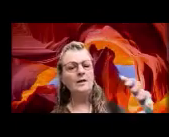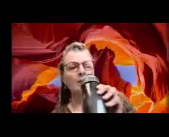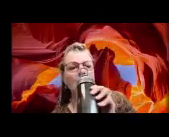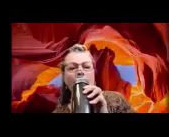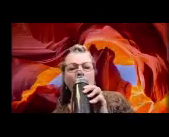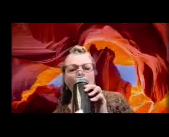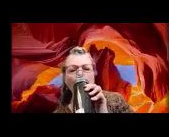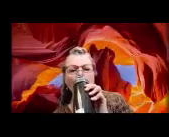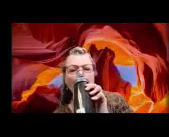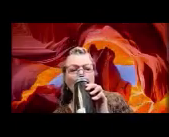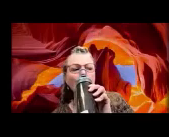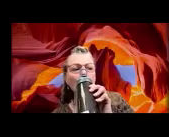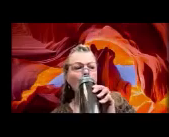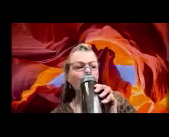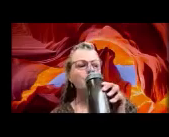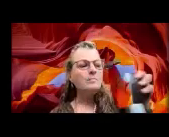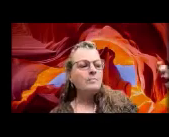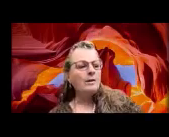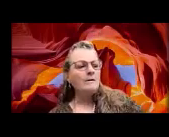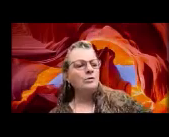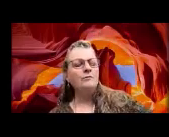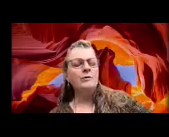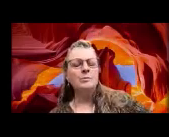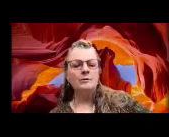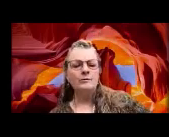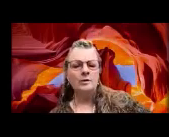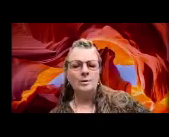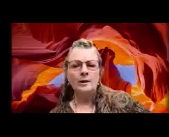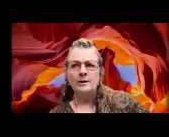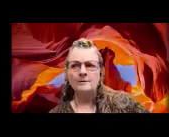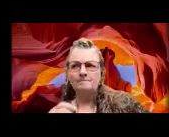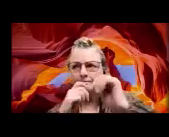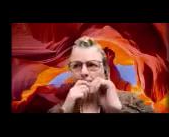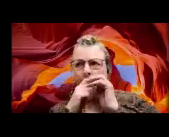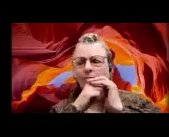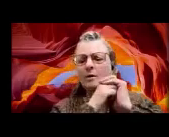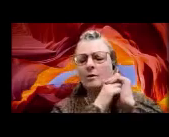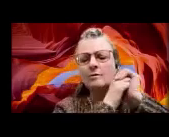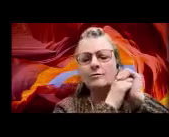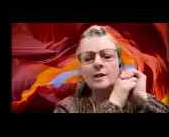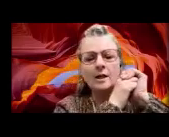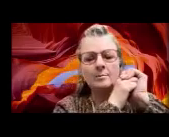in. So if you observe her on the playground or doing free time